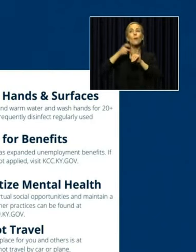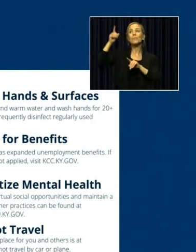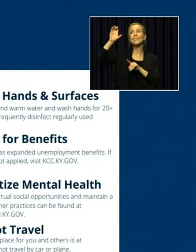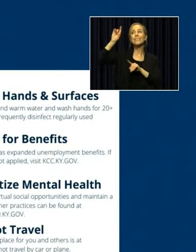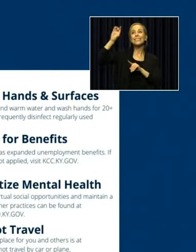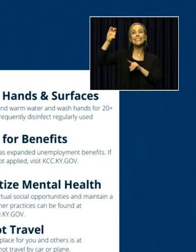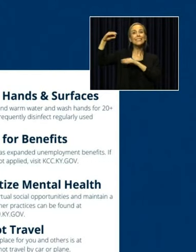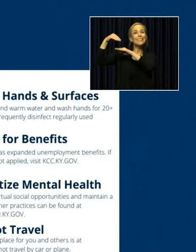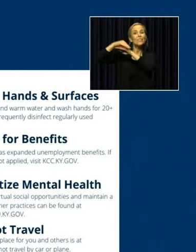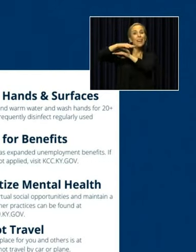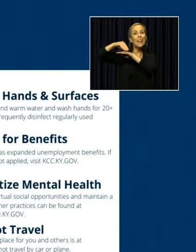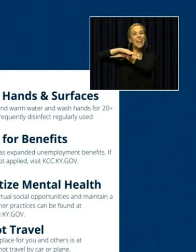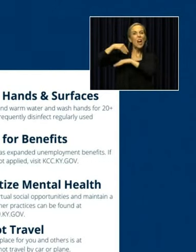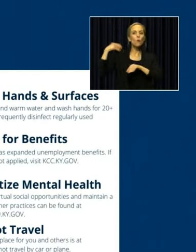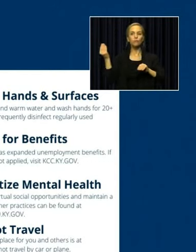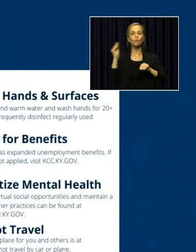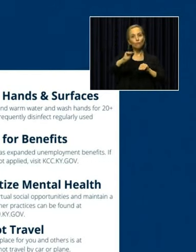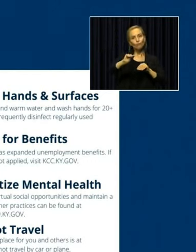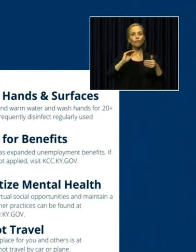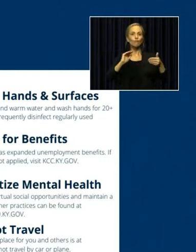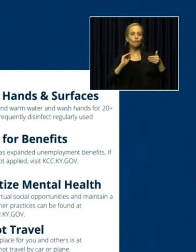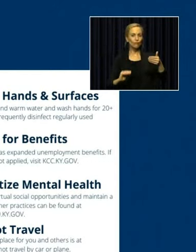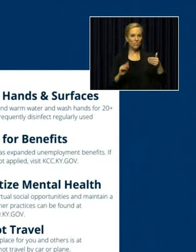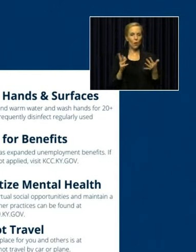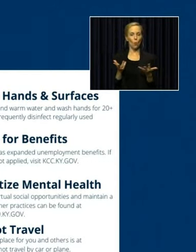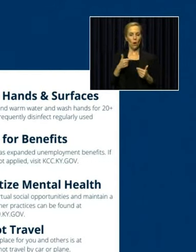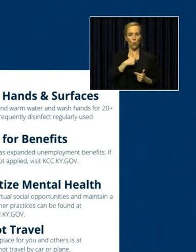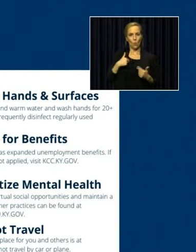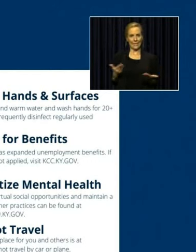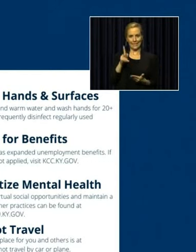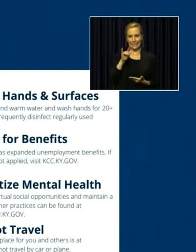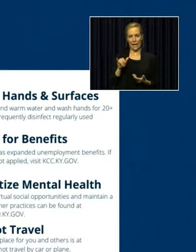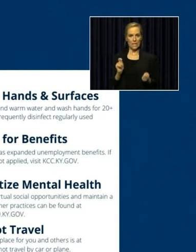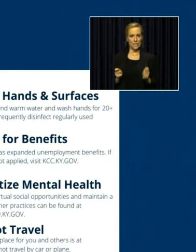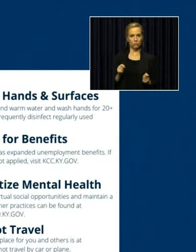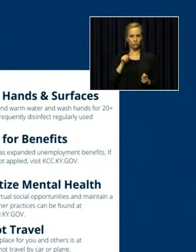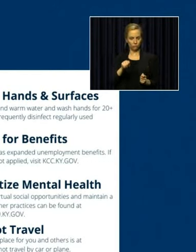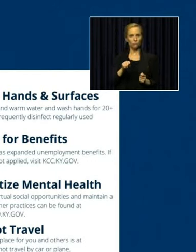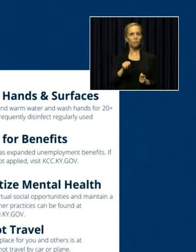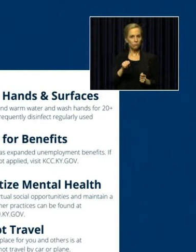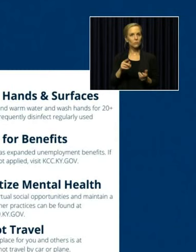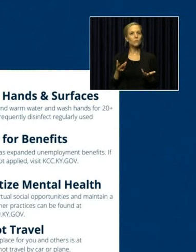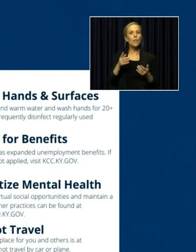HOW MANY. SO LET'S BE STRONG ENOUGH. ELABORATES READY FOR IT.